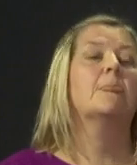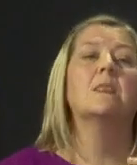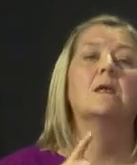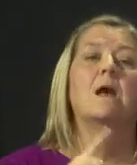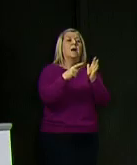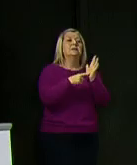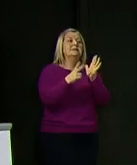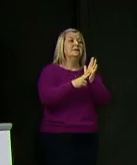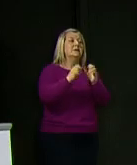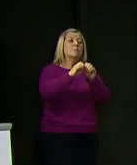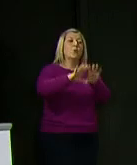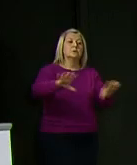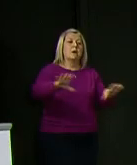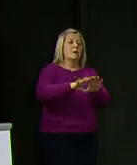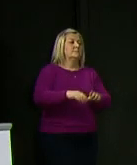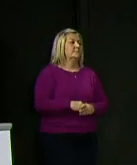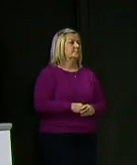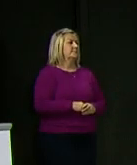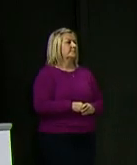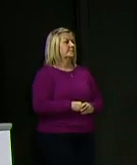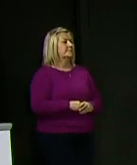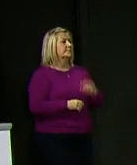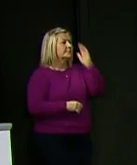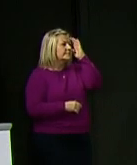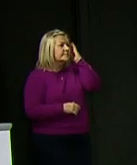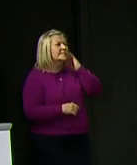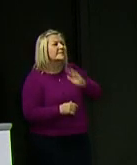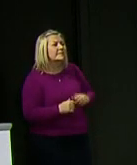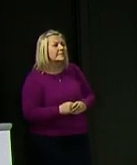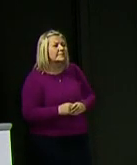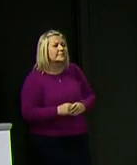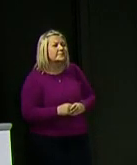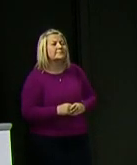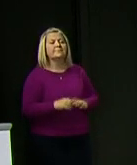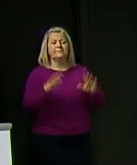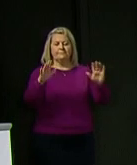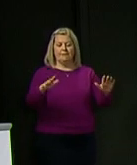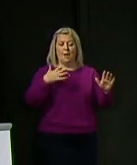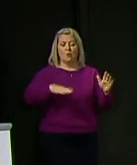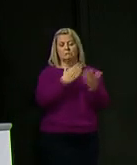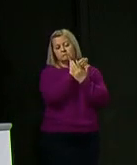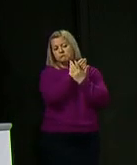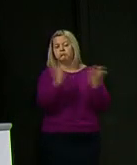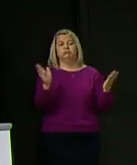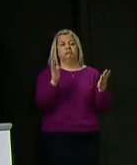Thank you, First Minister. Can I just seek some complete clarity on this cross-border